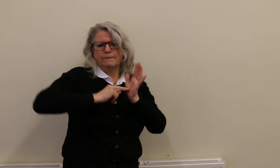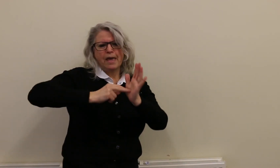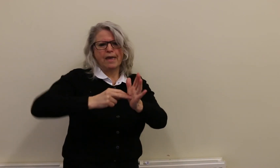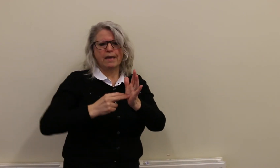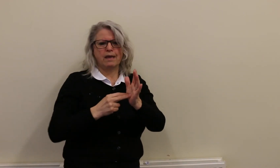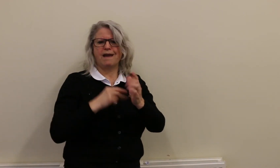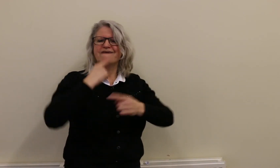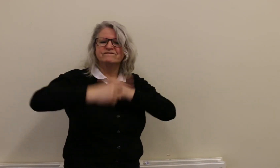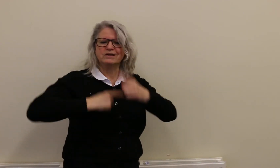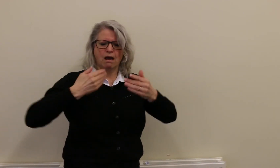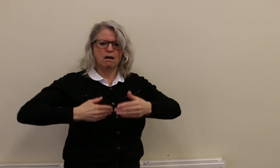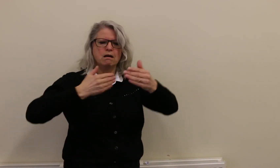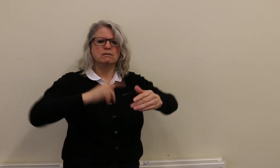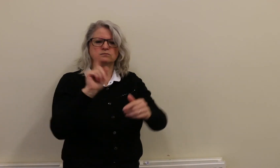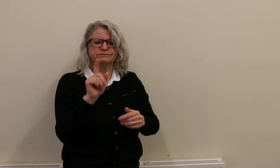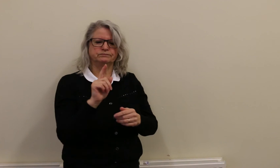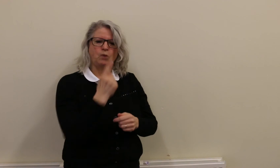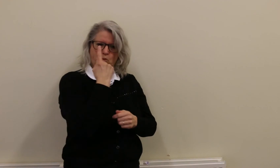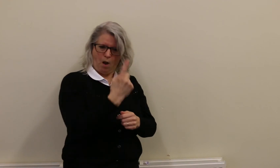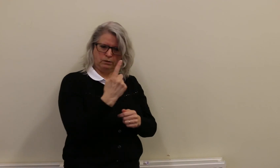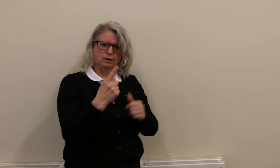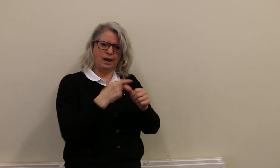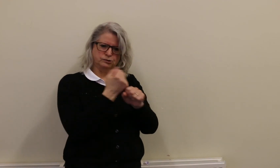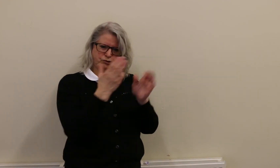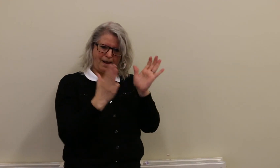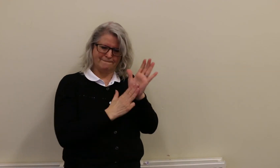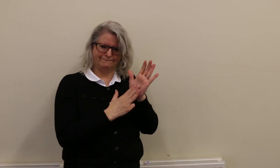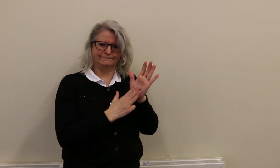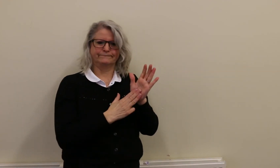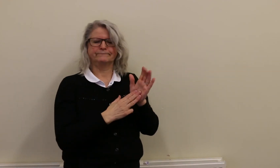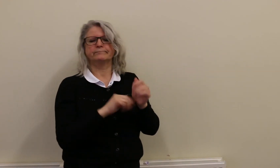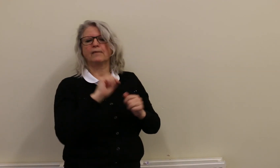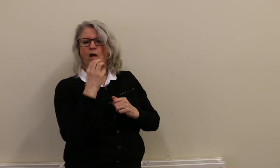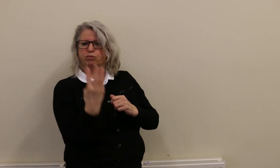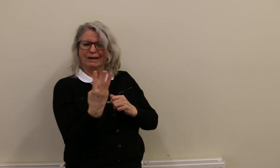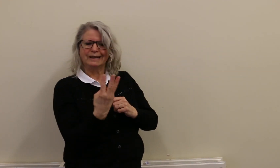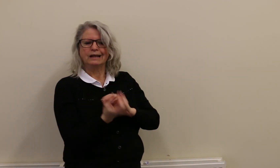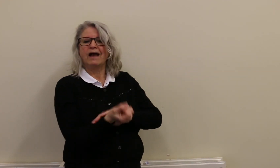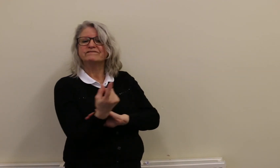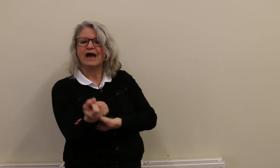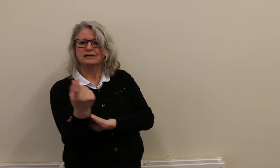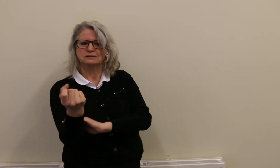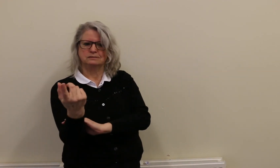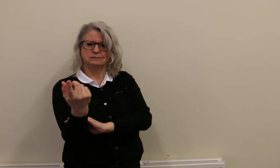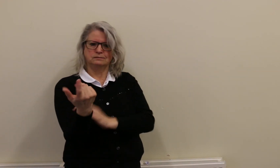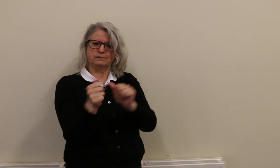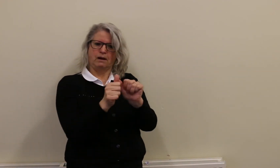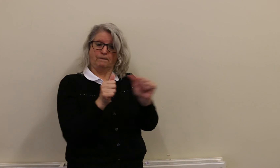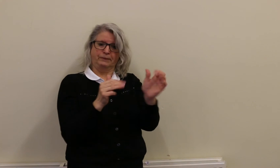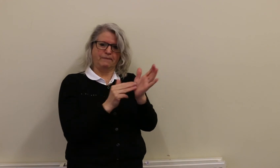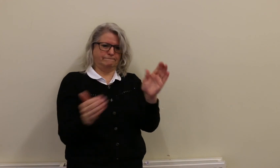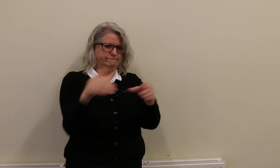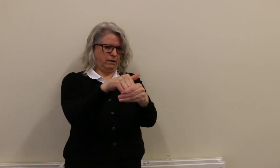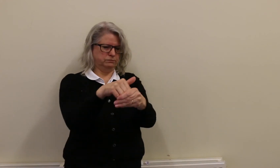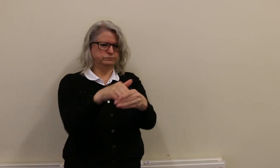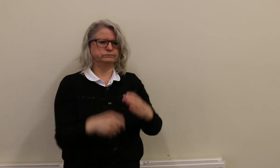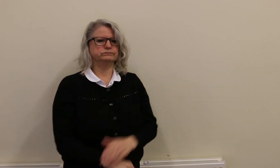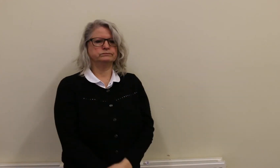and each year we plan one annual general meeting and three membership events.